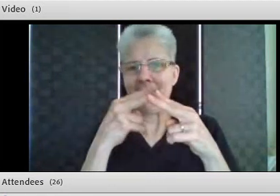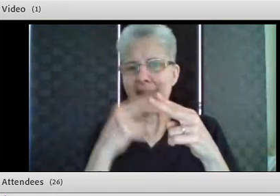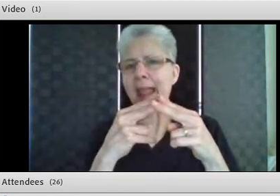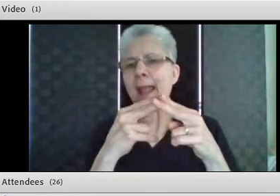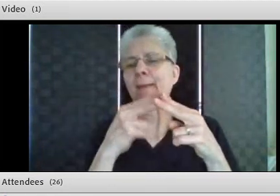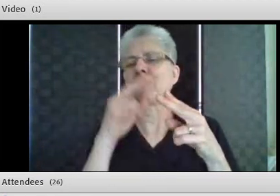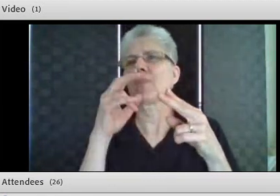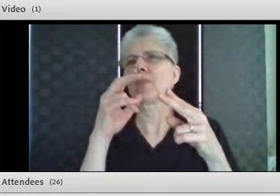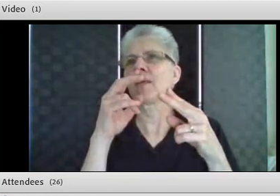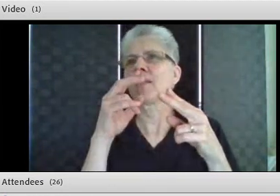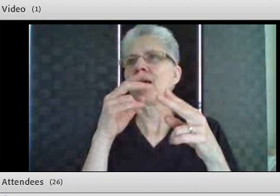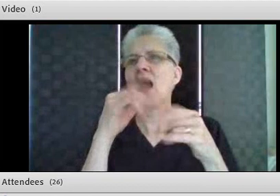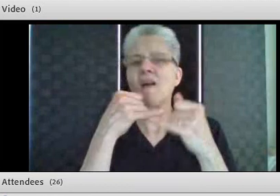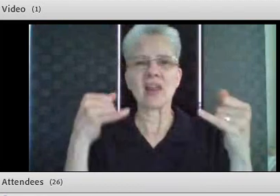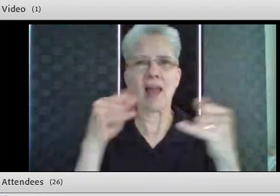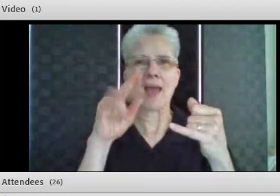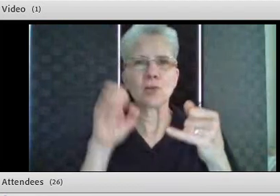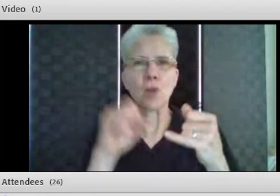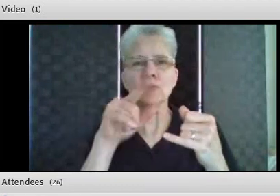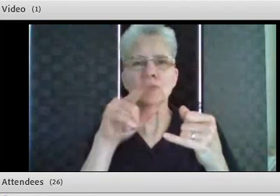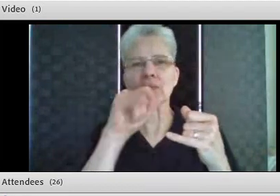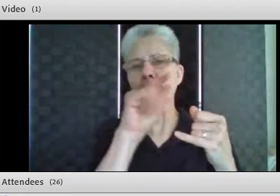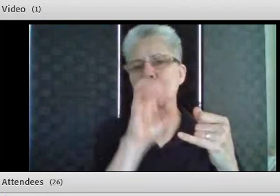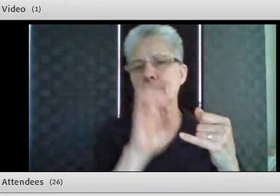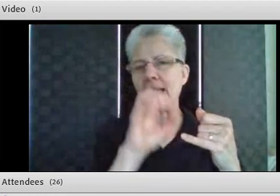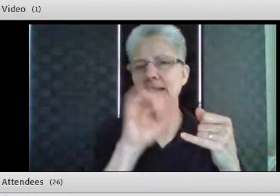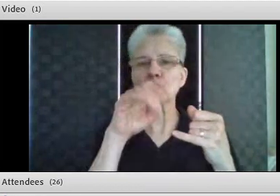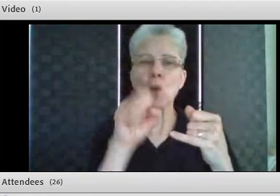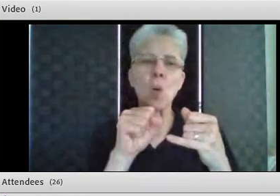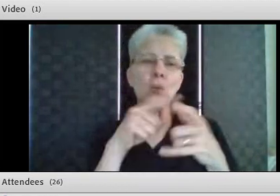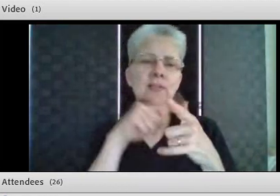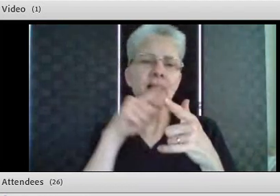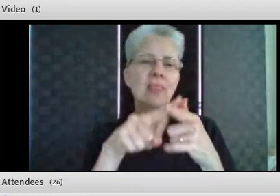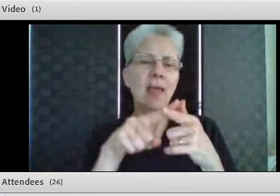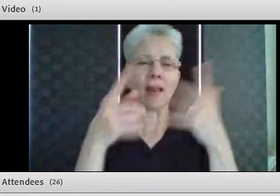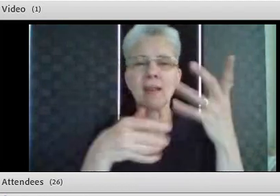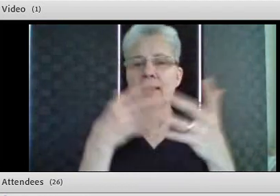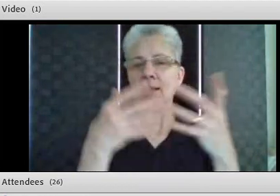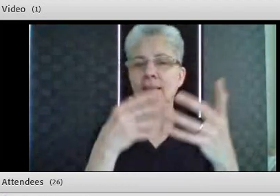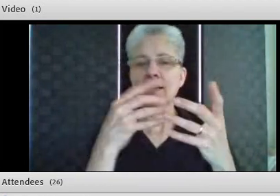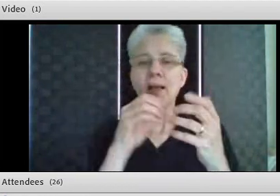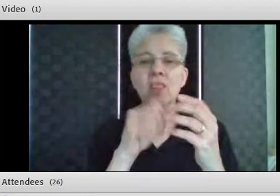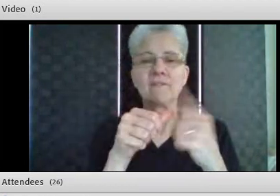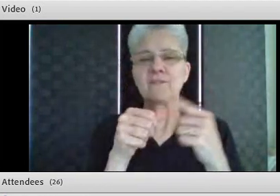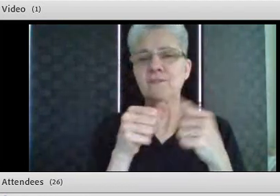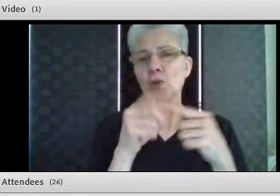but then you can start naming -- If you want to, you can name the names of the line notes